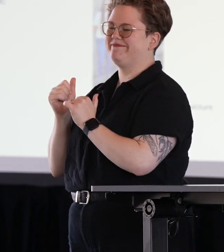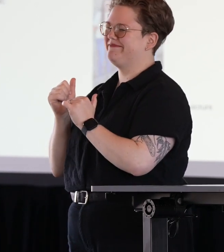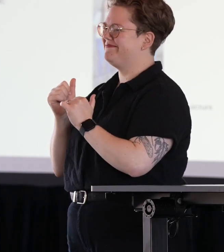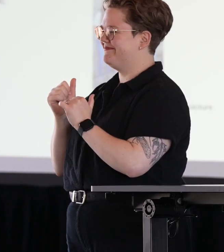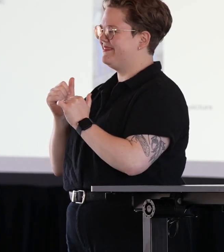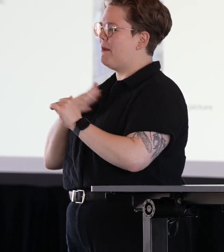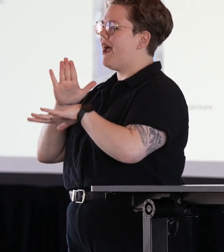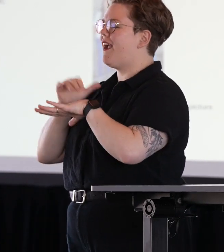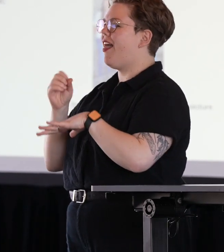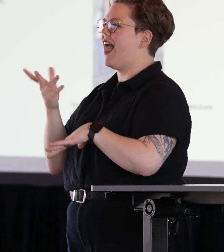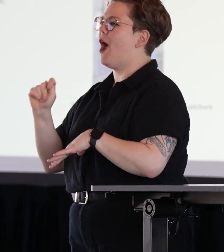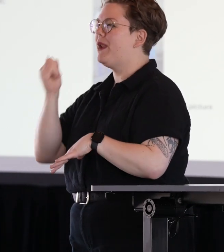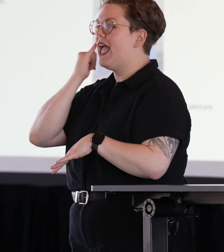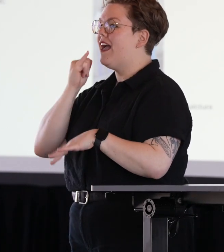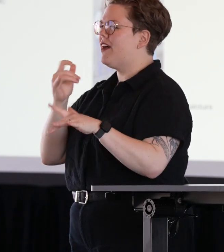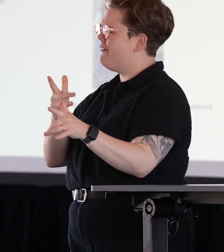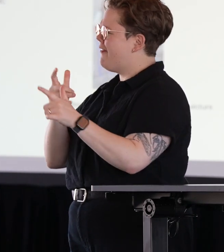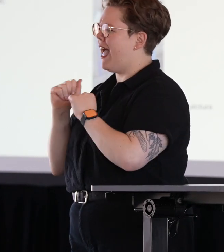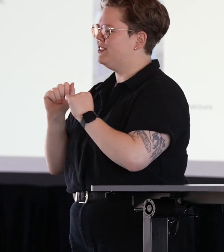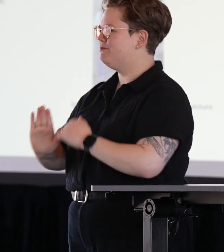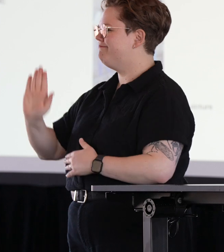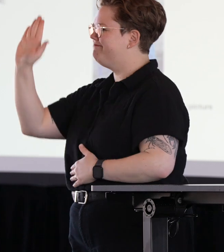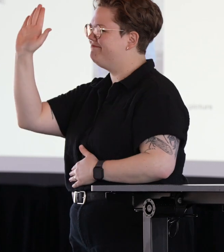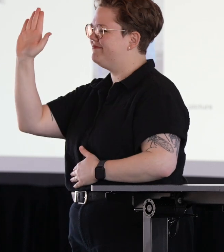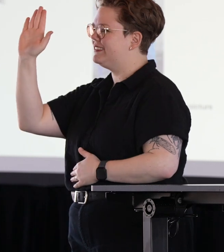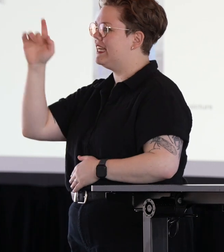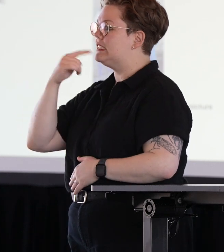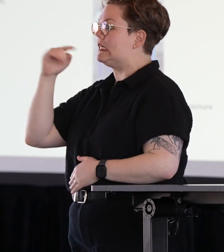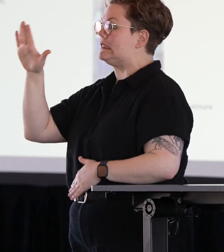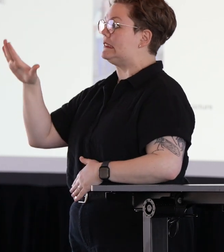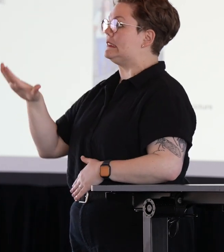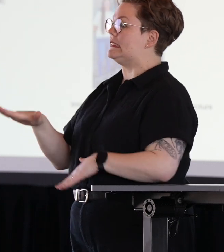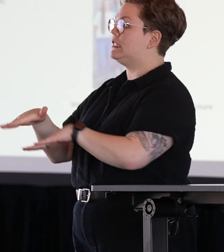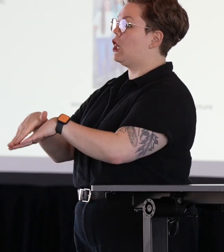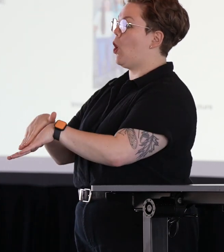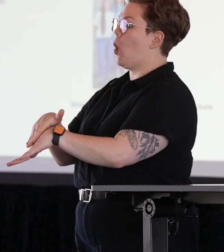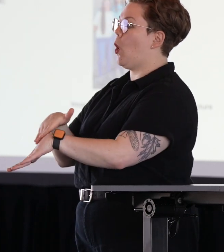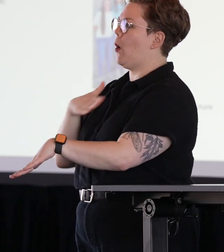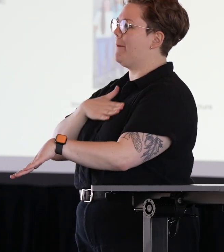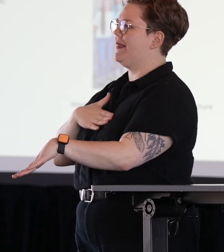out. If I'm moving too fast, just raise your hand and give me the slow down sign. And yes, I've had people do it with talks